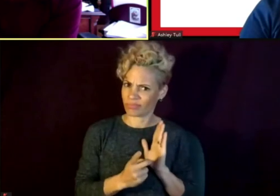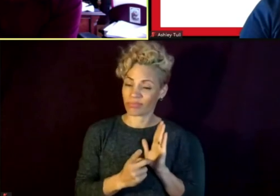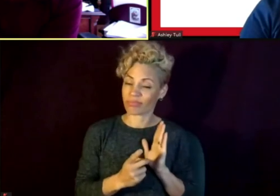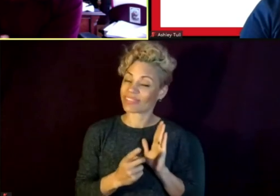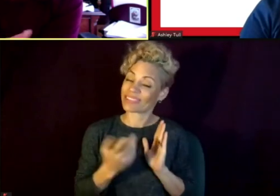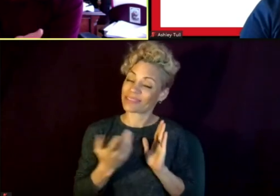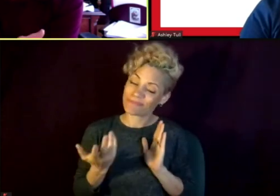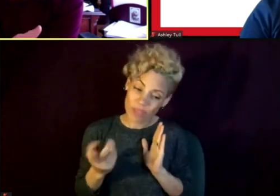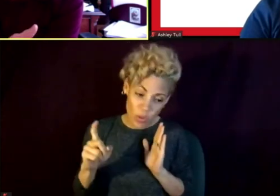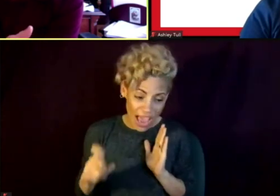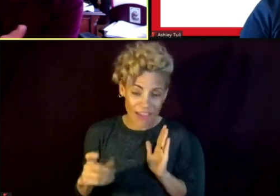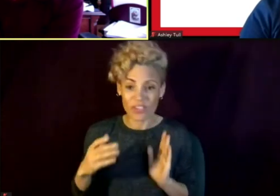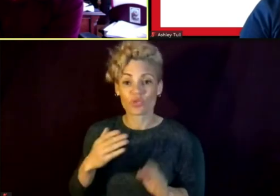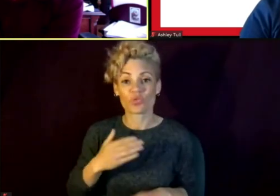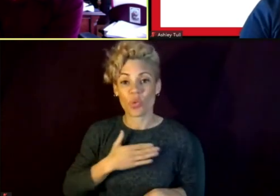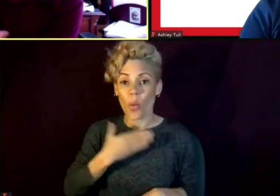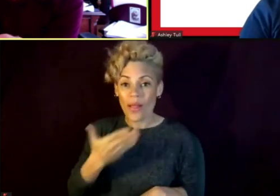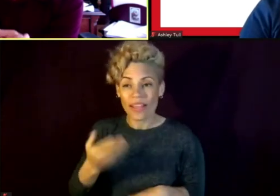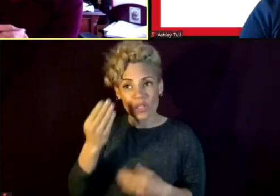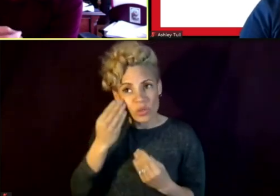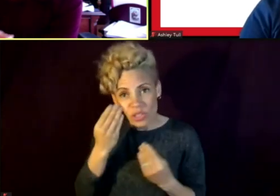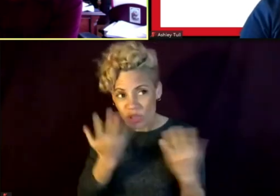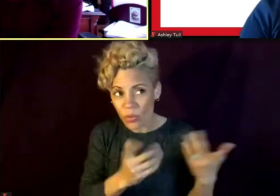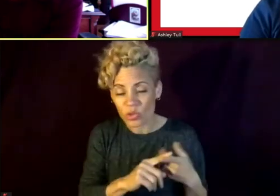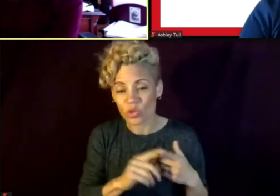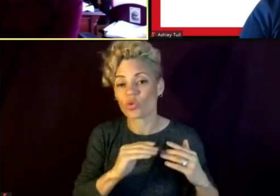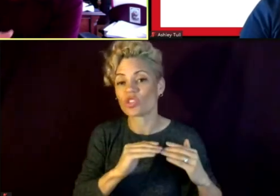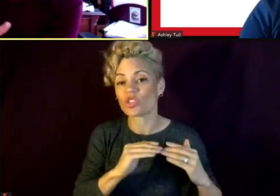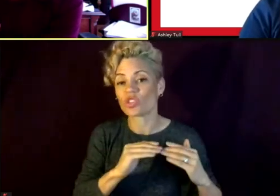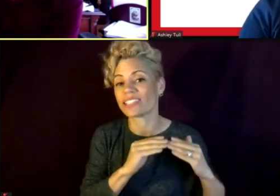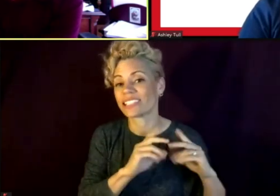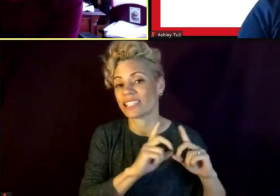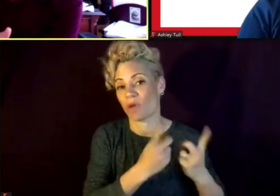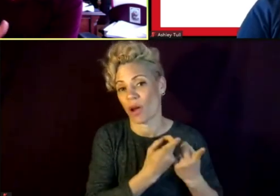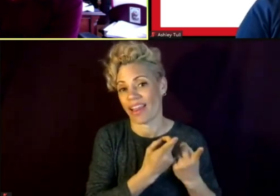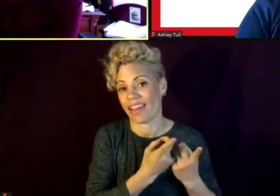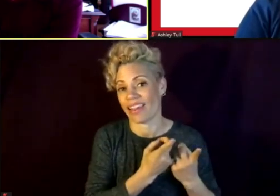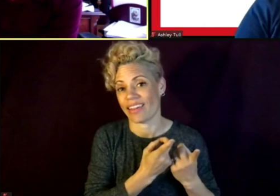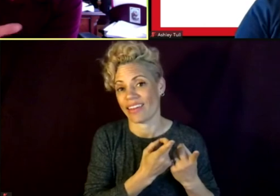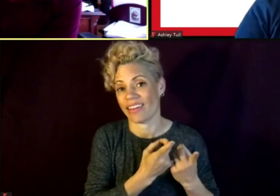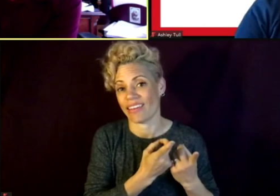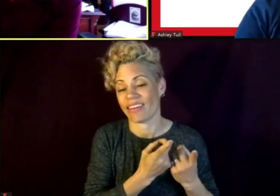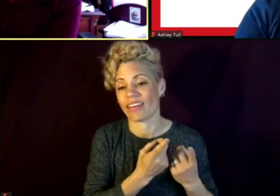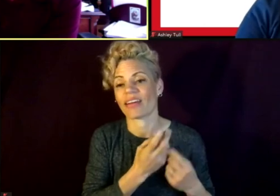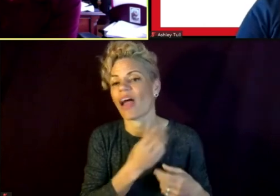to the justice department. And there's of course, through the States and so forth.